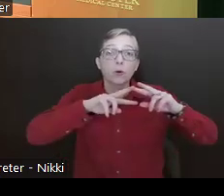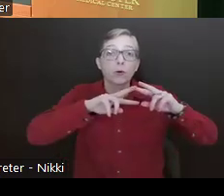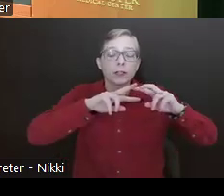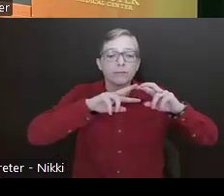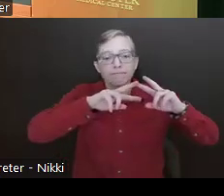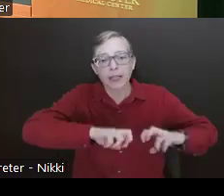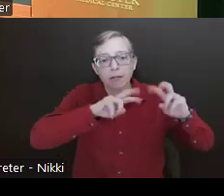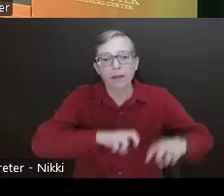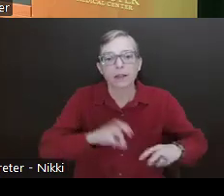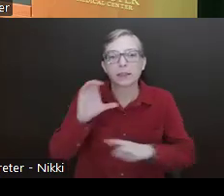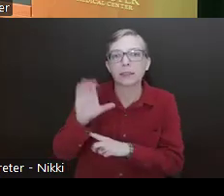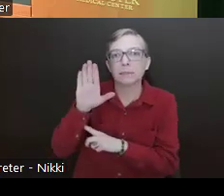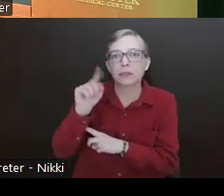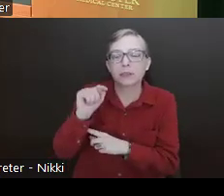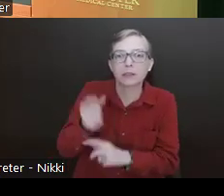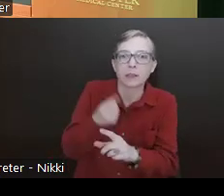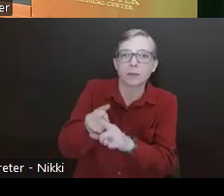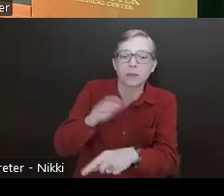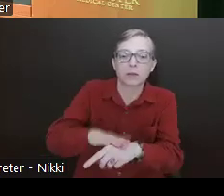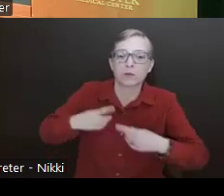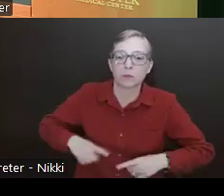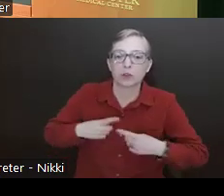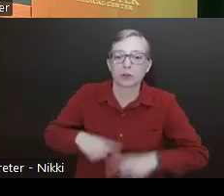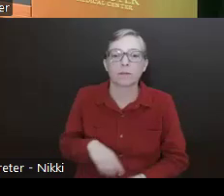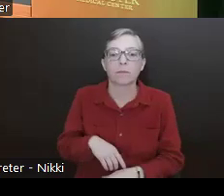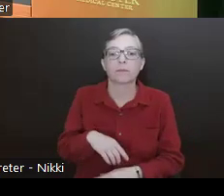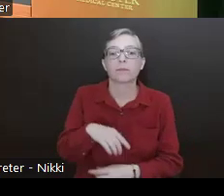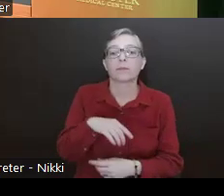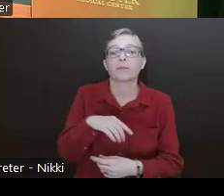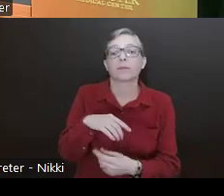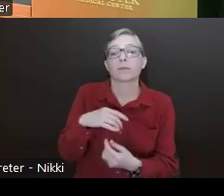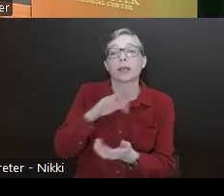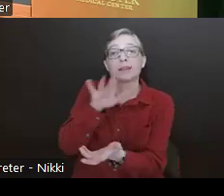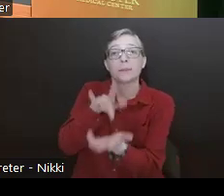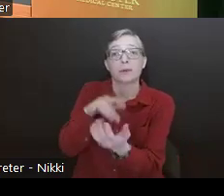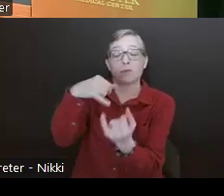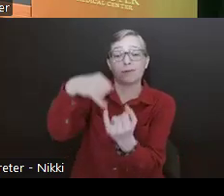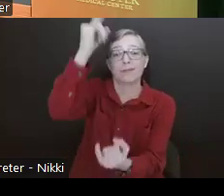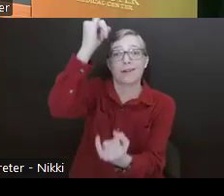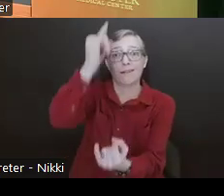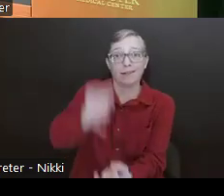the left of that line in the middle is beneficial uh and and favors the uh CBT group uh anything to